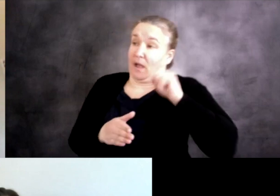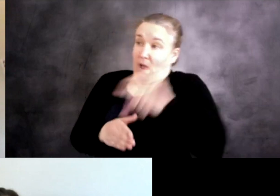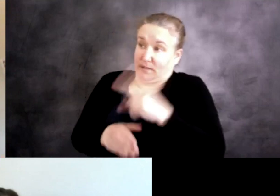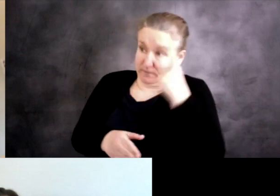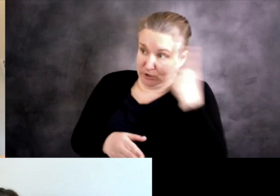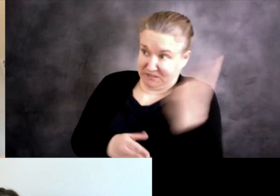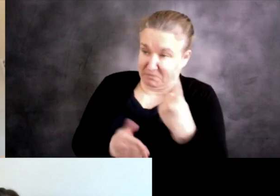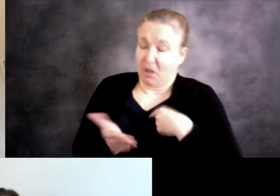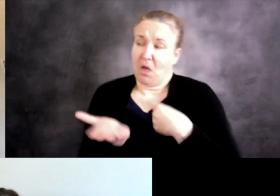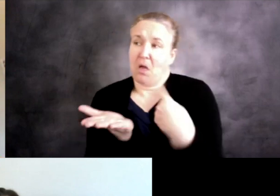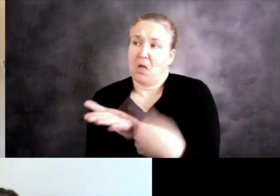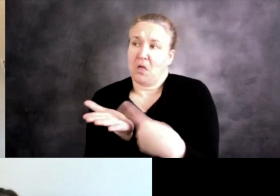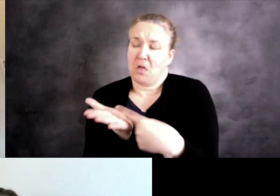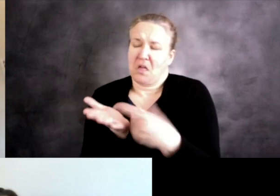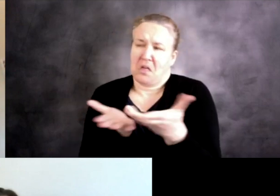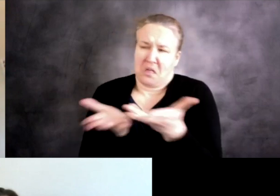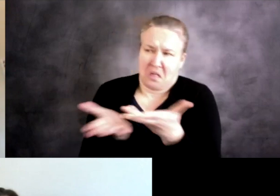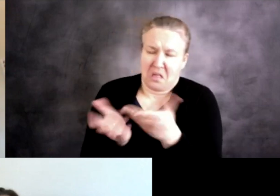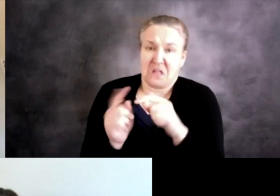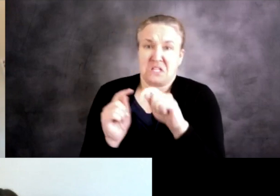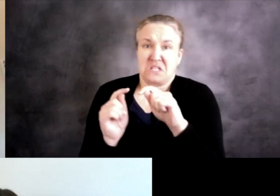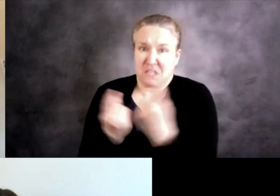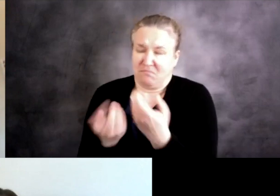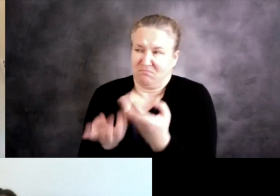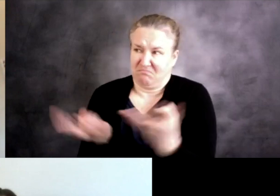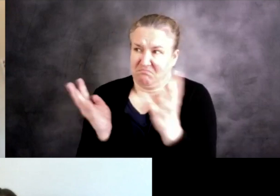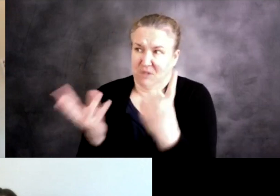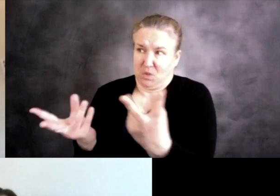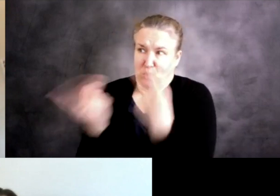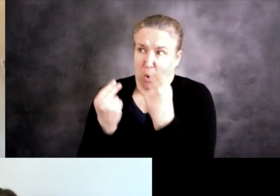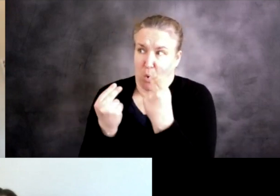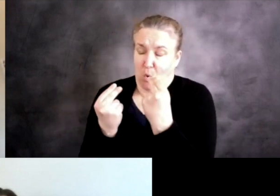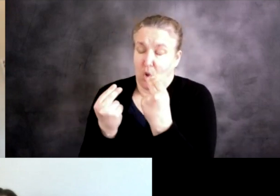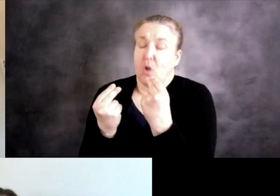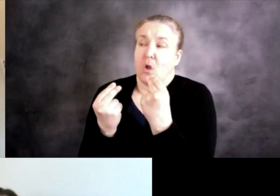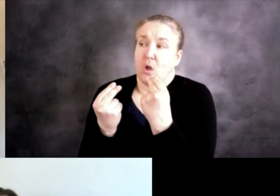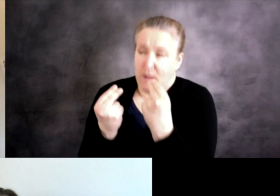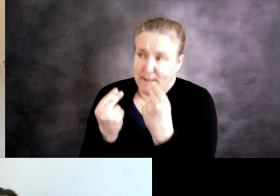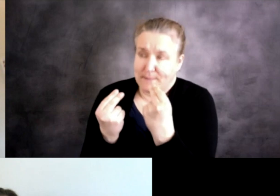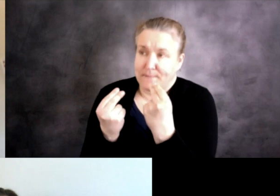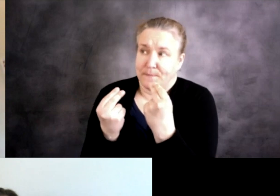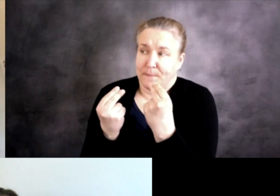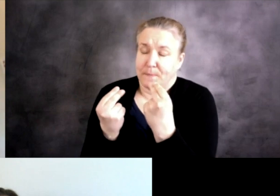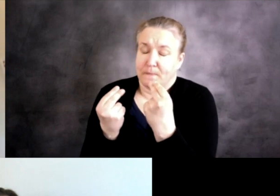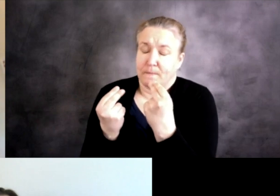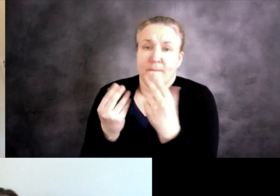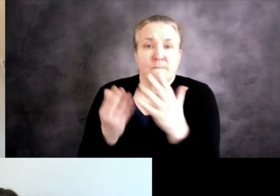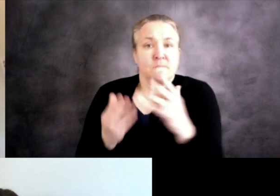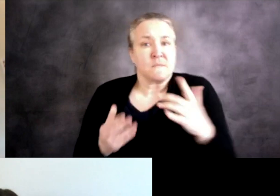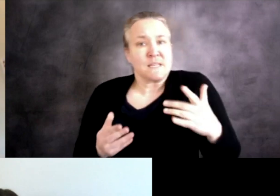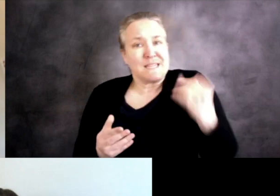and the team says it's not possible, then, you know, if you don't feel like that's right